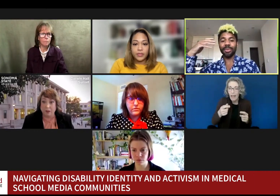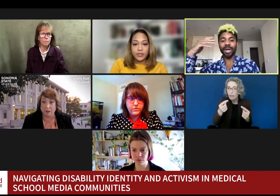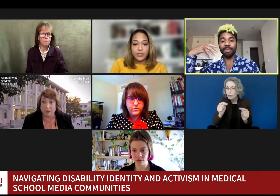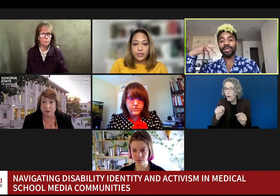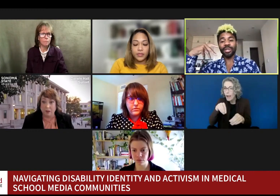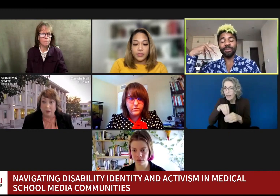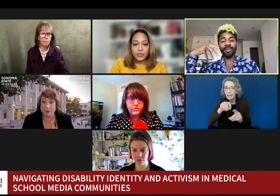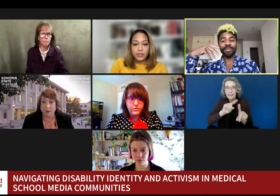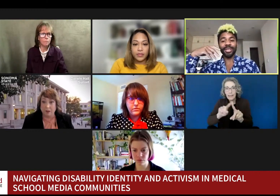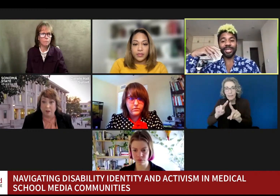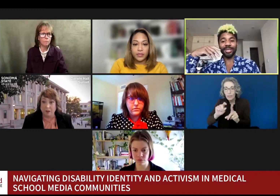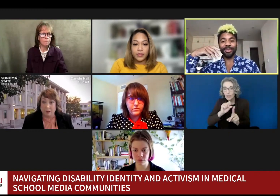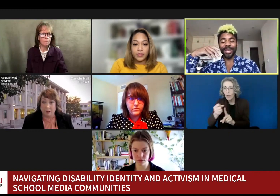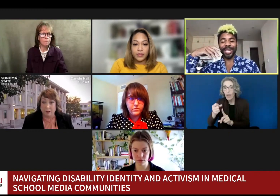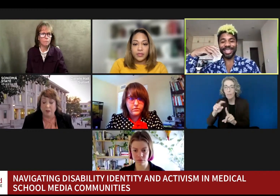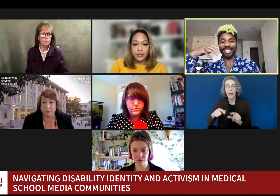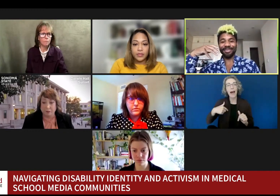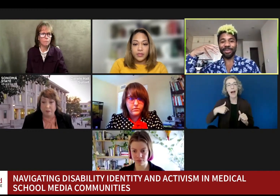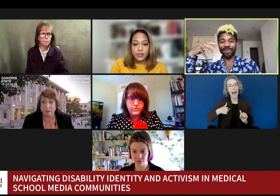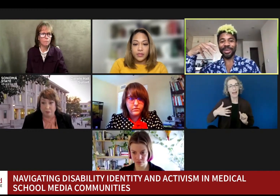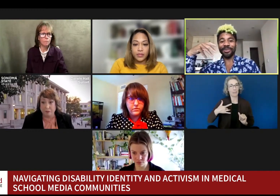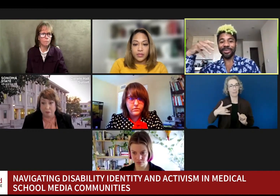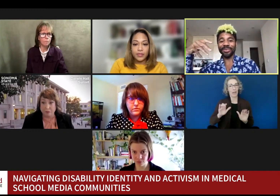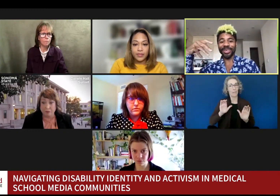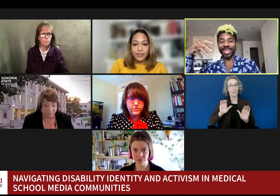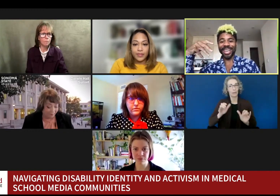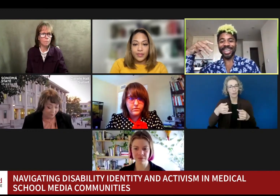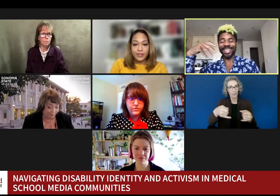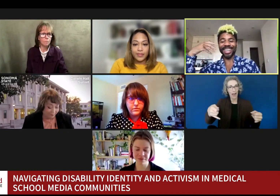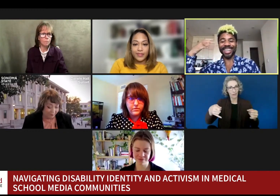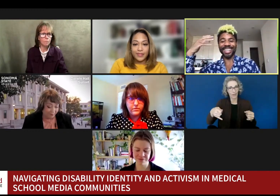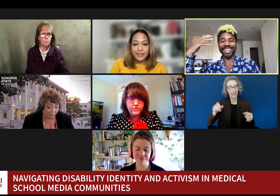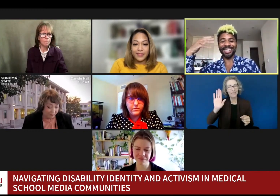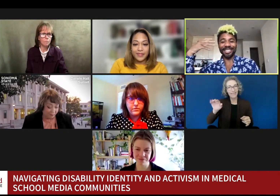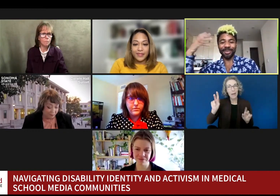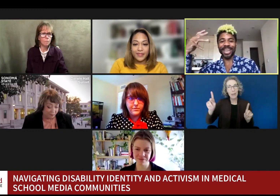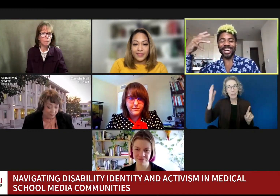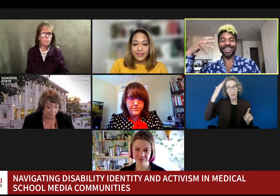But I push the boundaries a little bit, I think people know me for that, that I like do my hair.